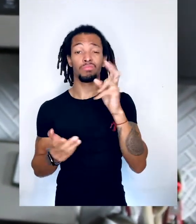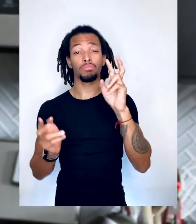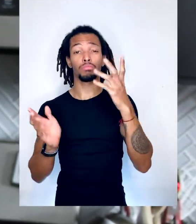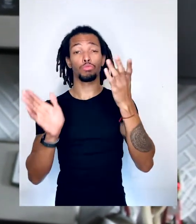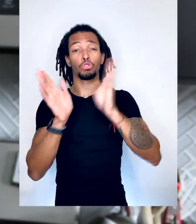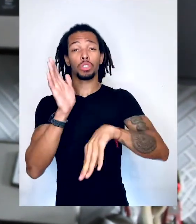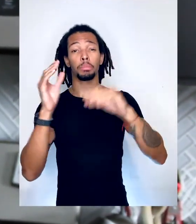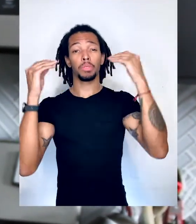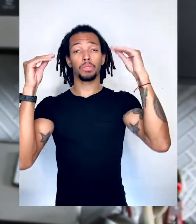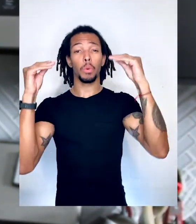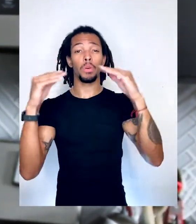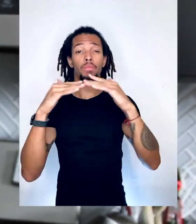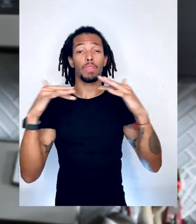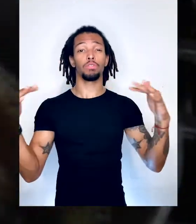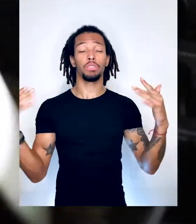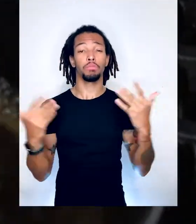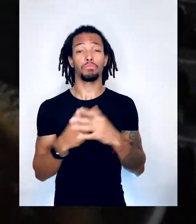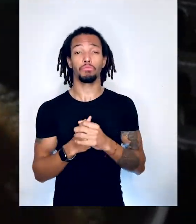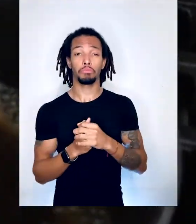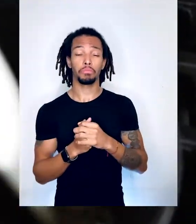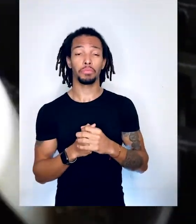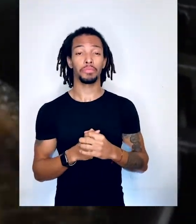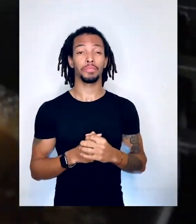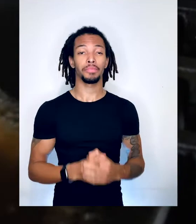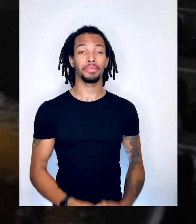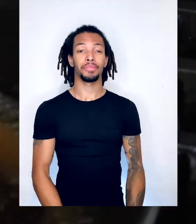cheap grocery store variety.